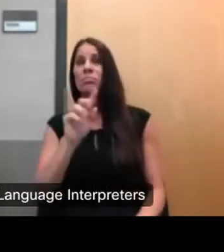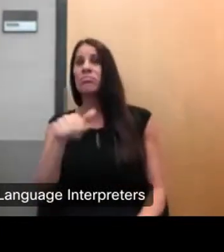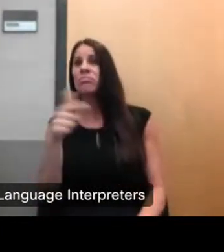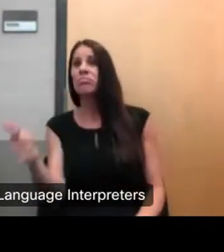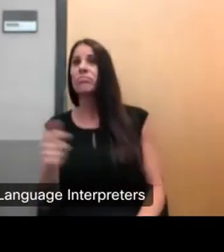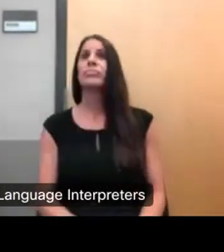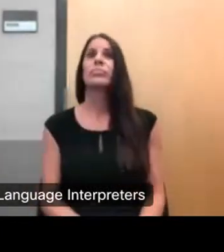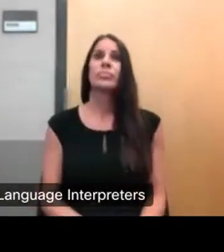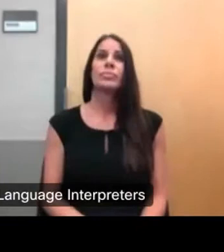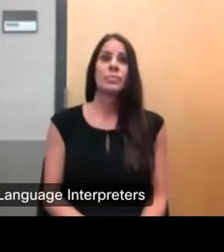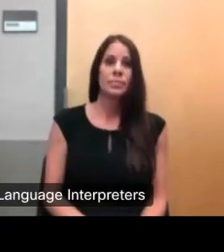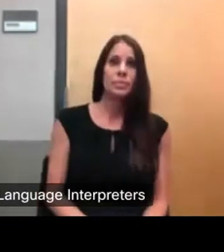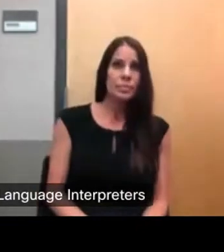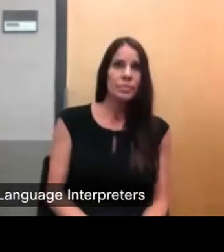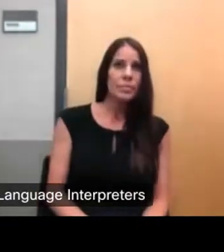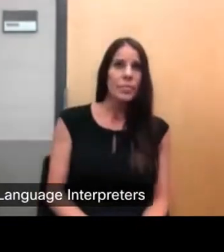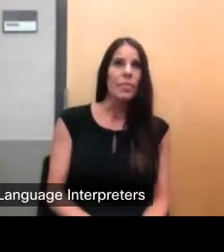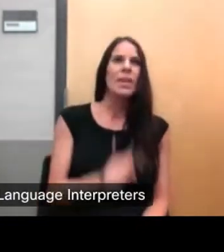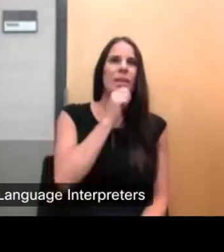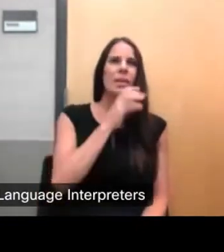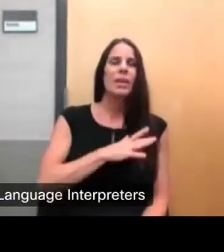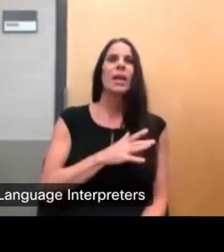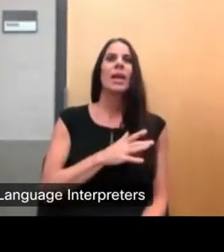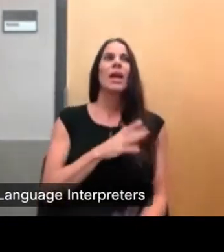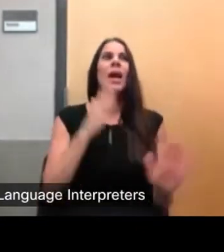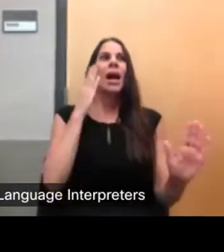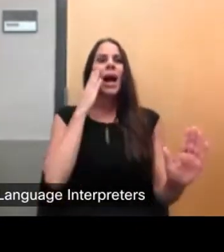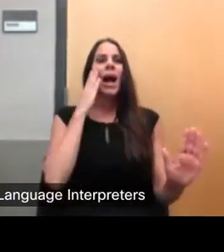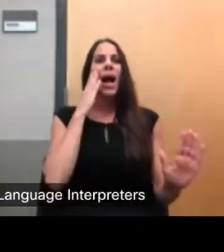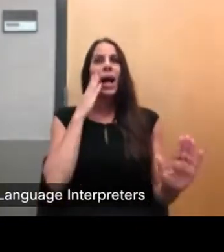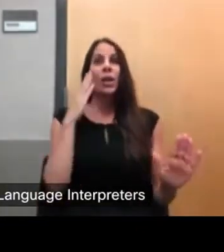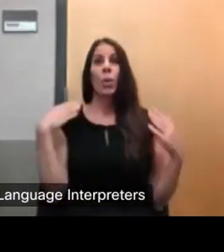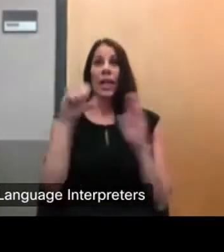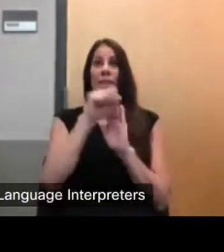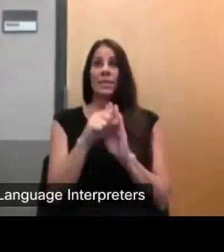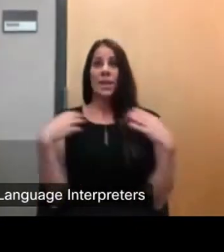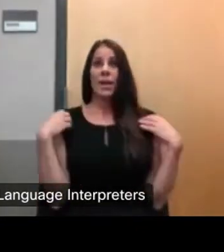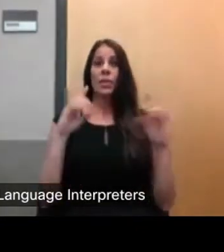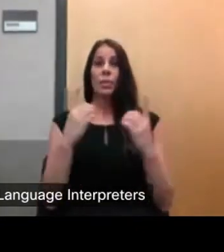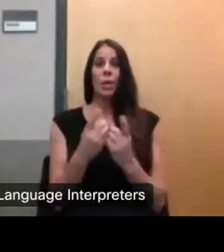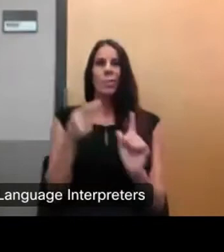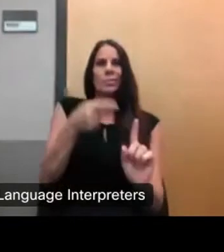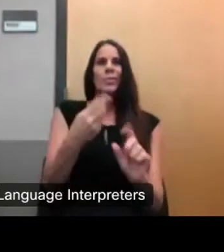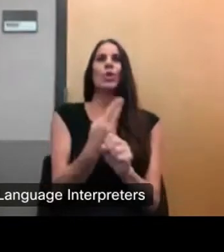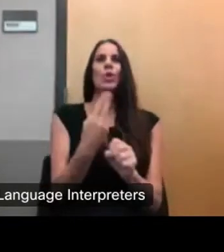1st, so we had I know at the state health department had used social media through,